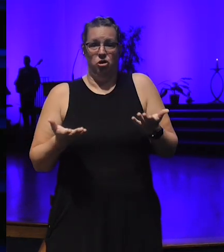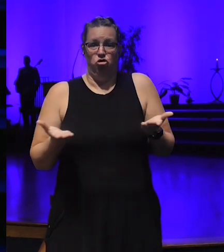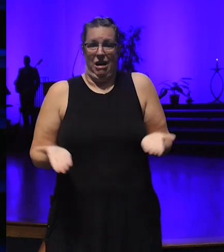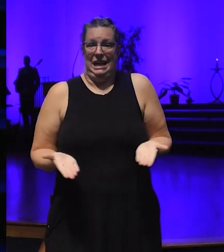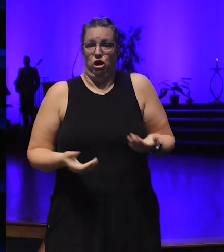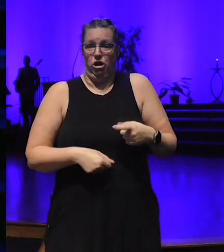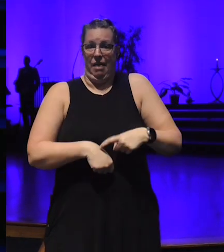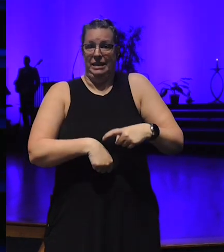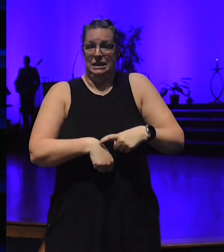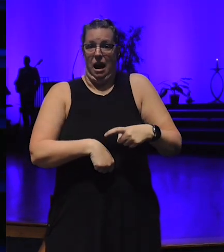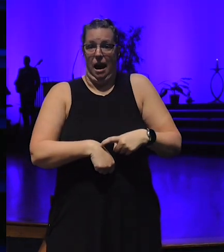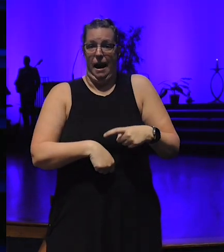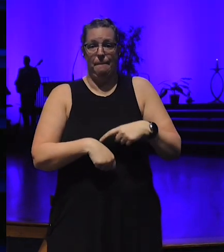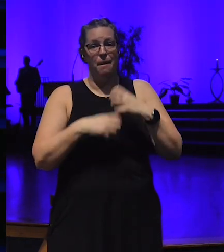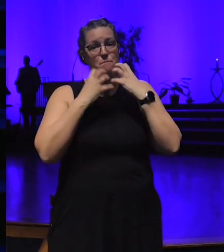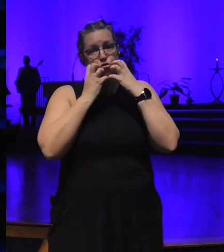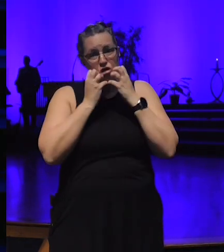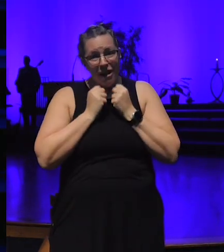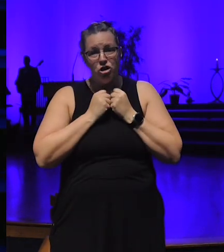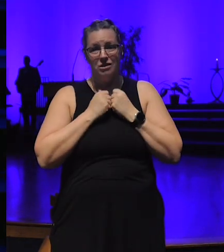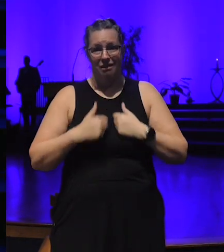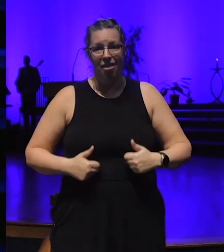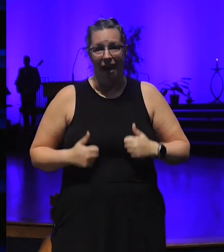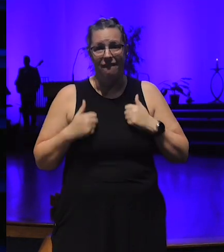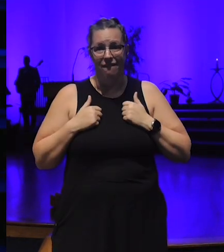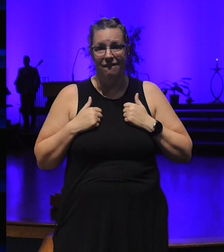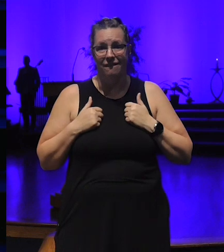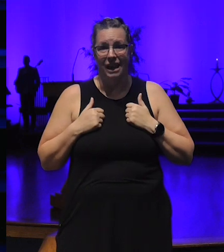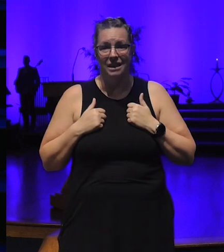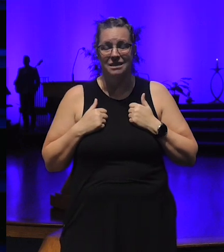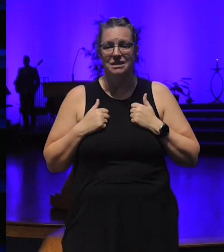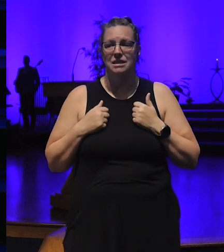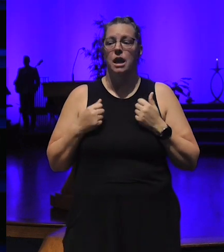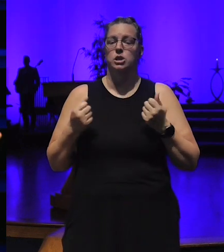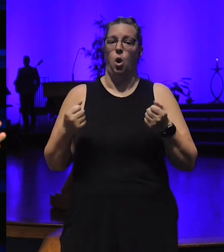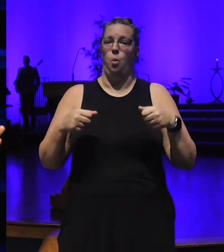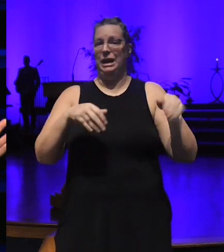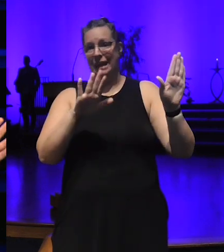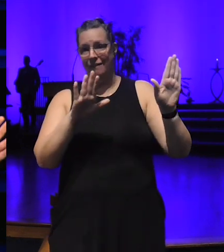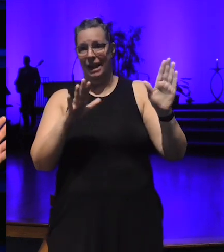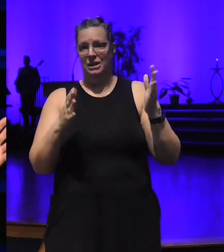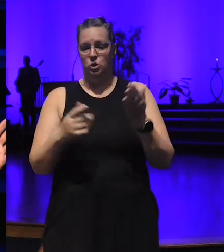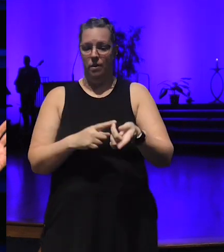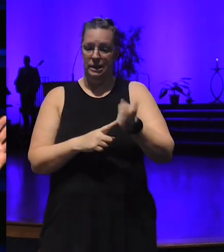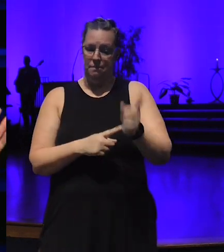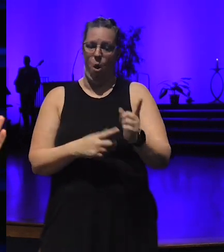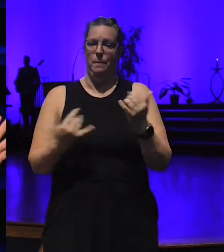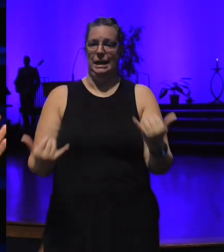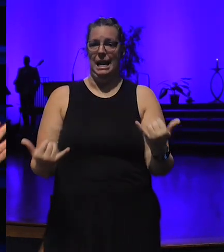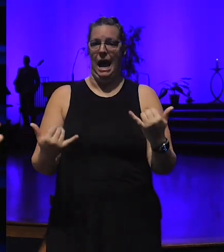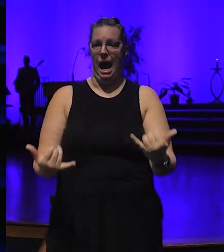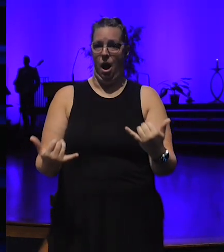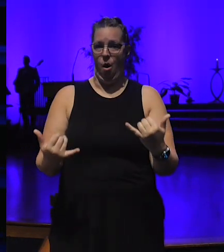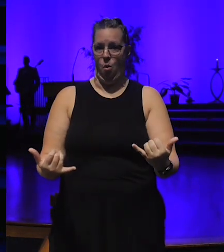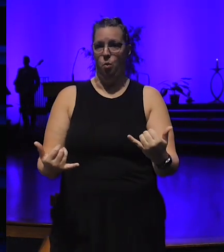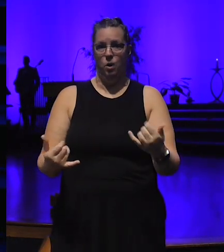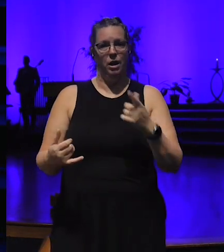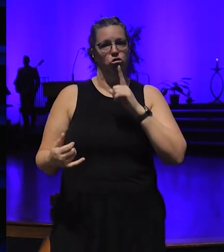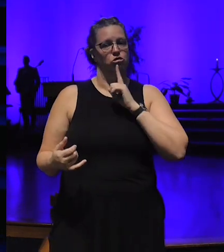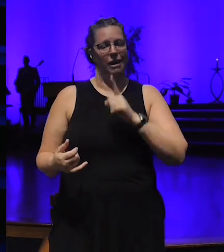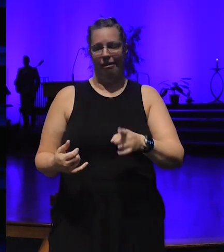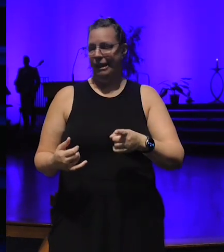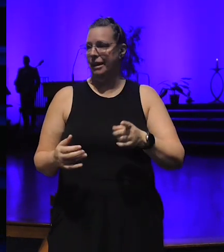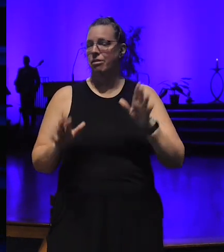life is giving in to this now moment the greatest Sacrament there ever was and ever will be we allow